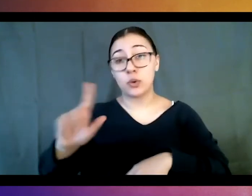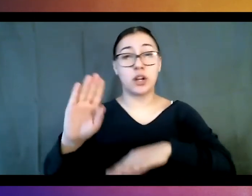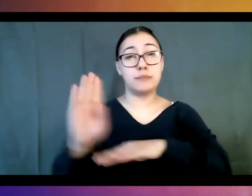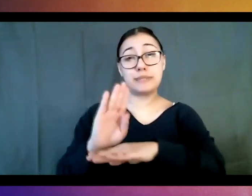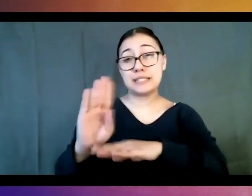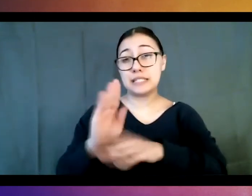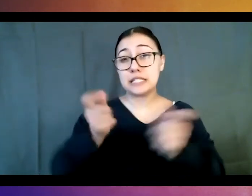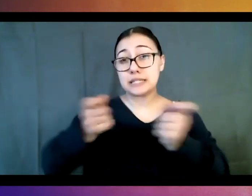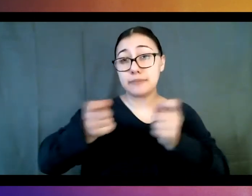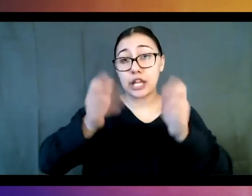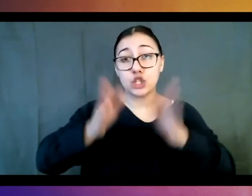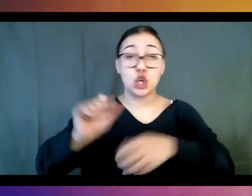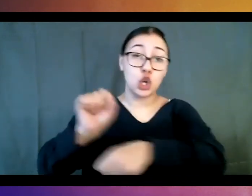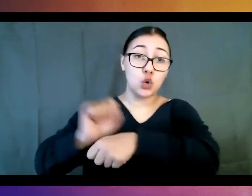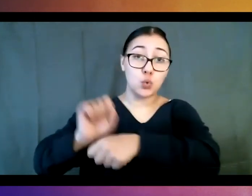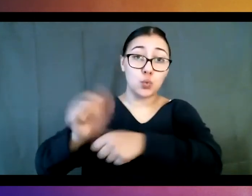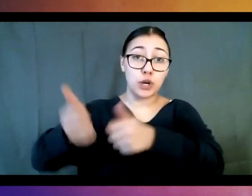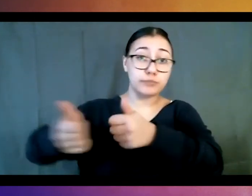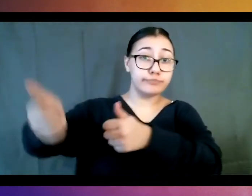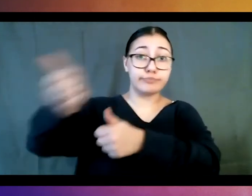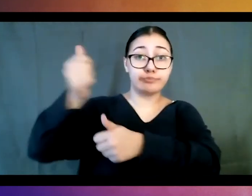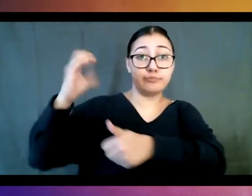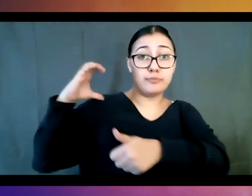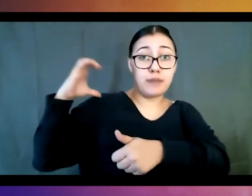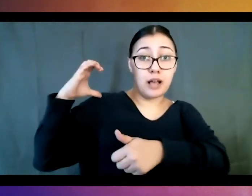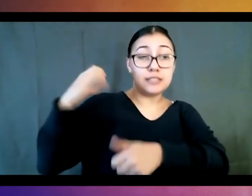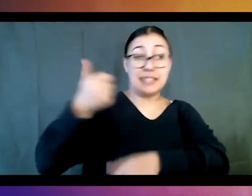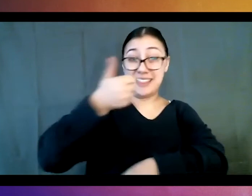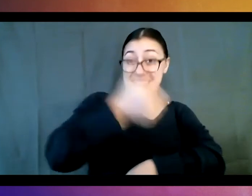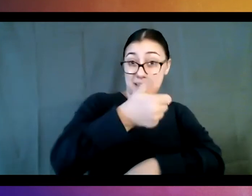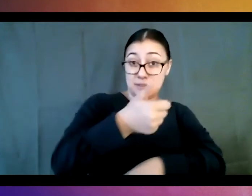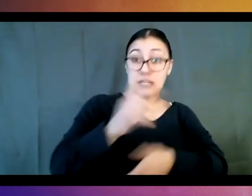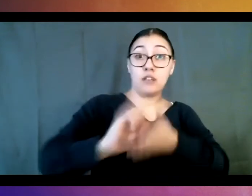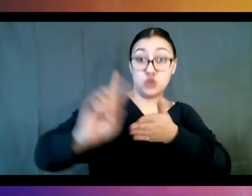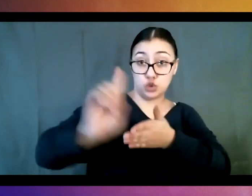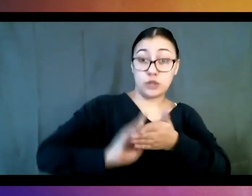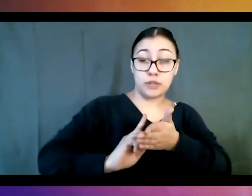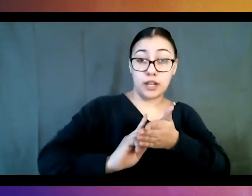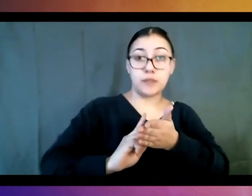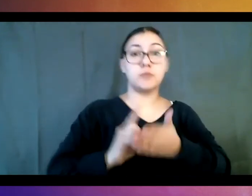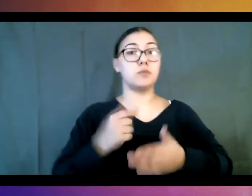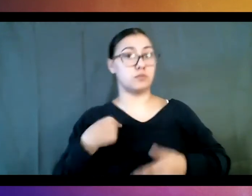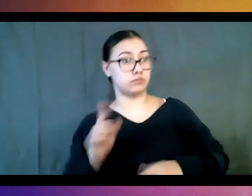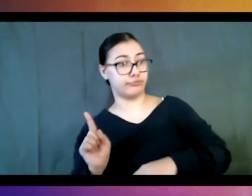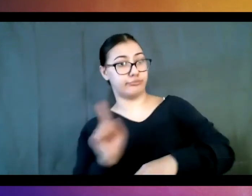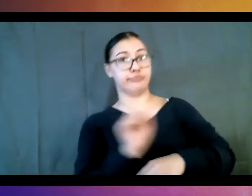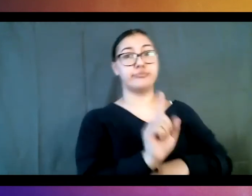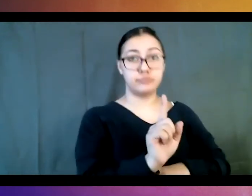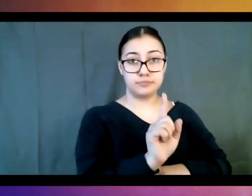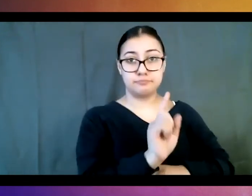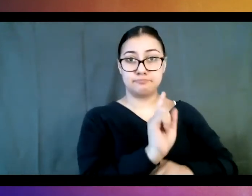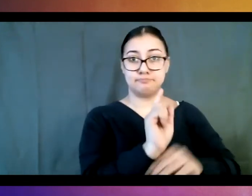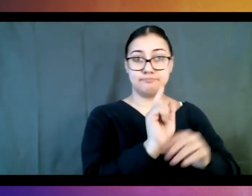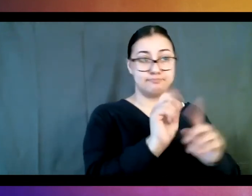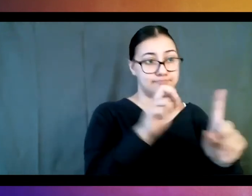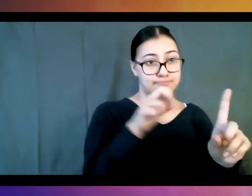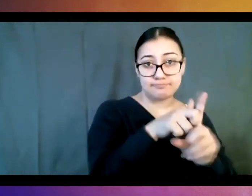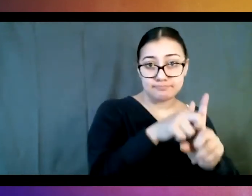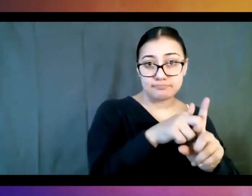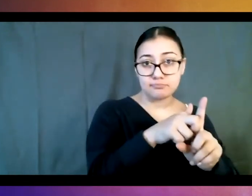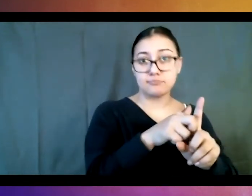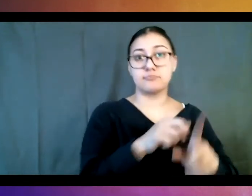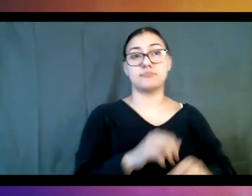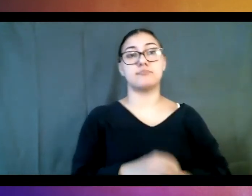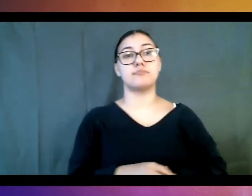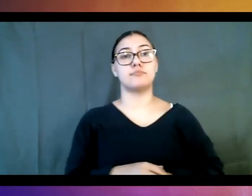or other party who is alleged to have discriminated in some way,